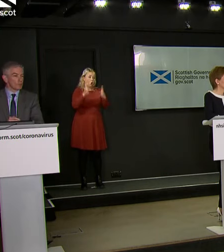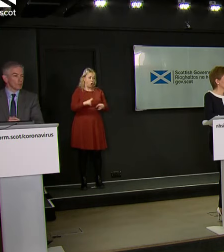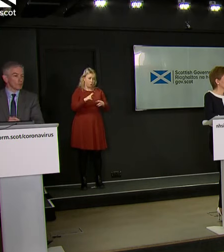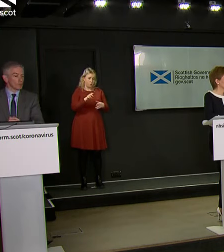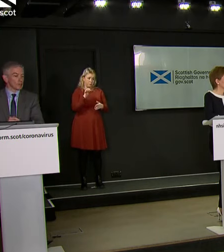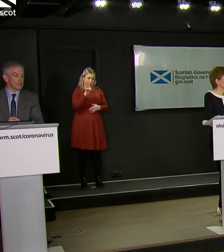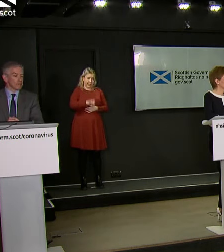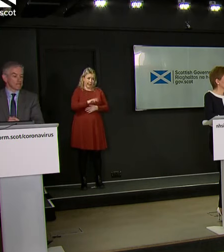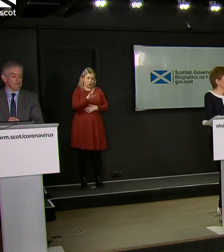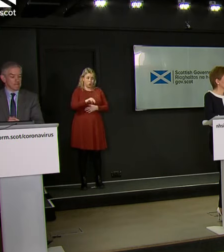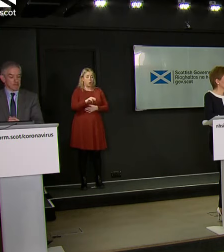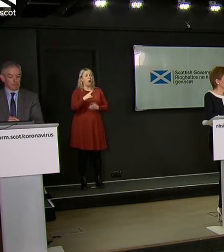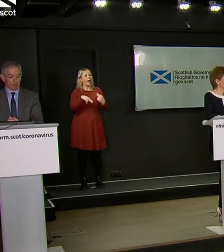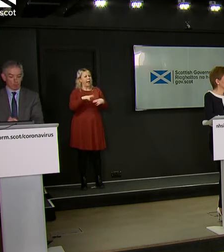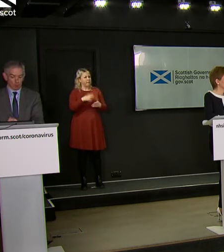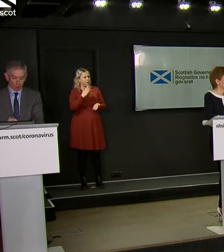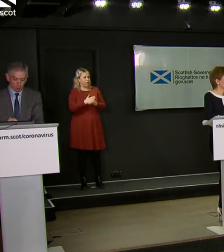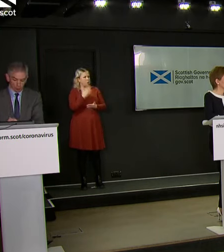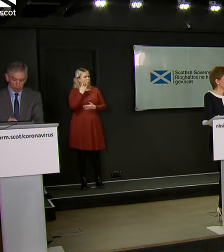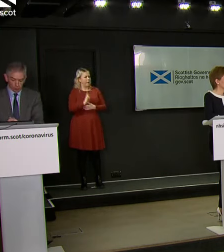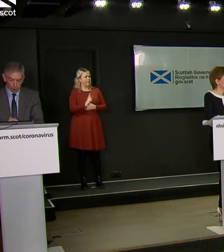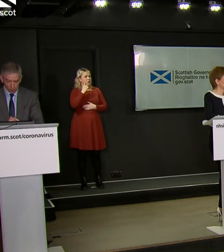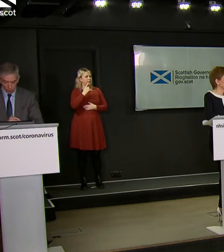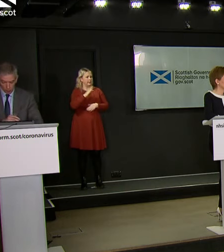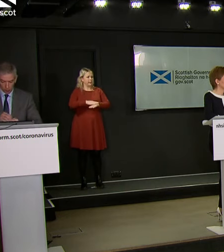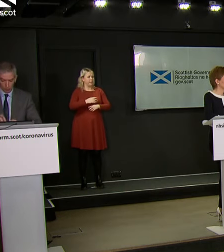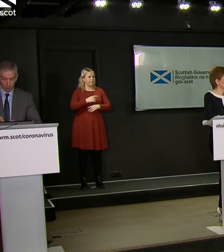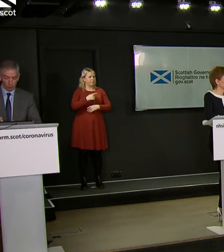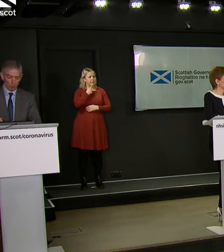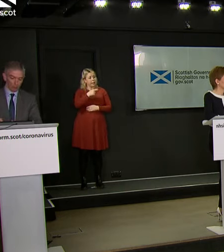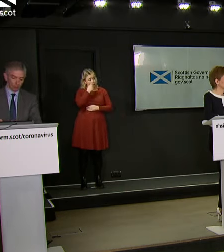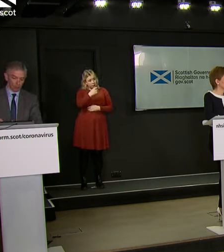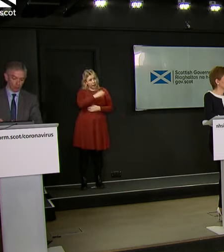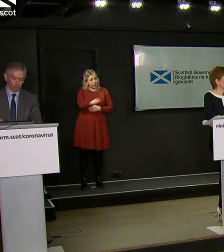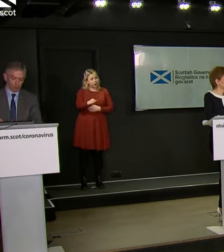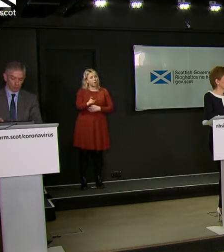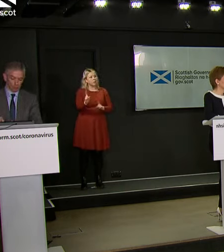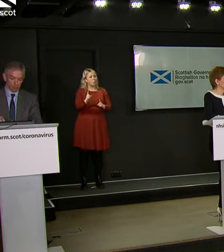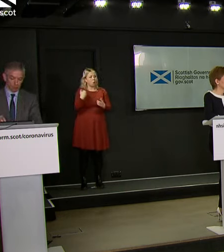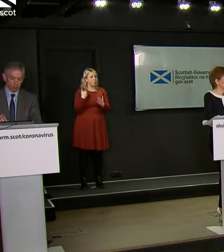when was that offer first made, why was it made, and what has the uptake been so far?